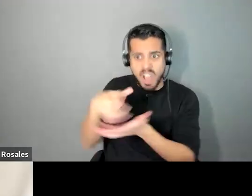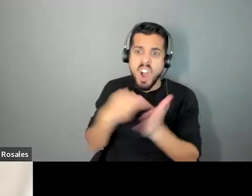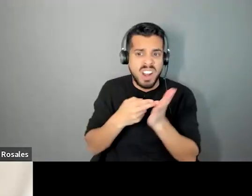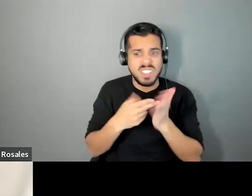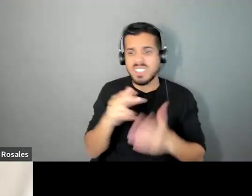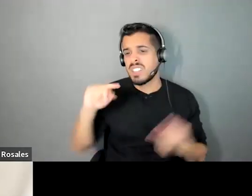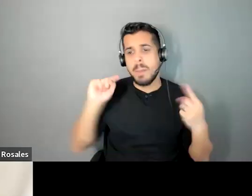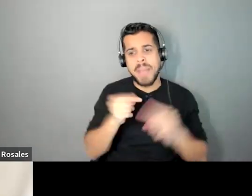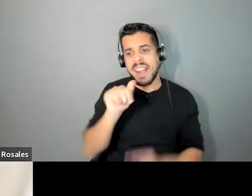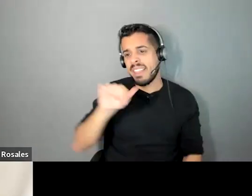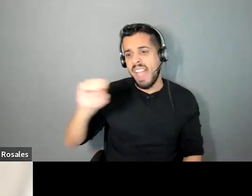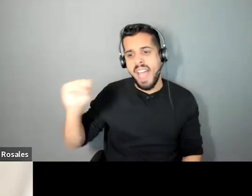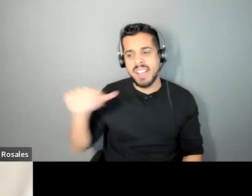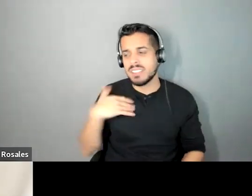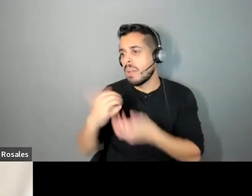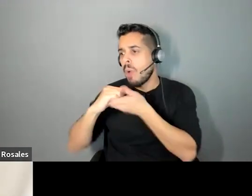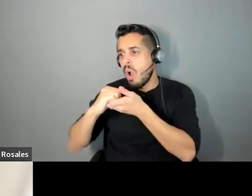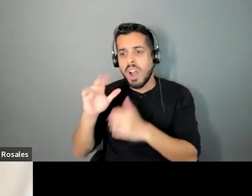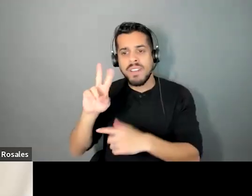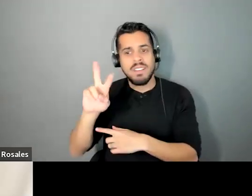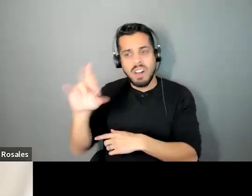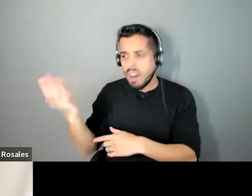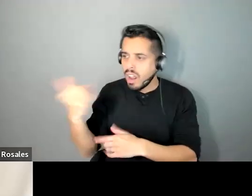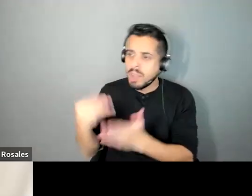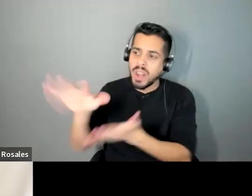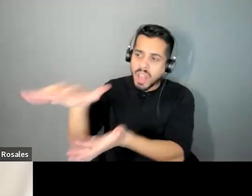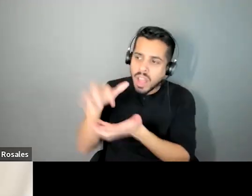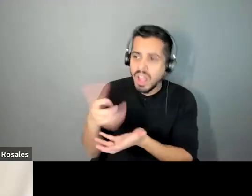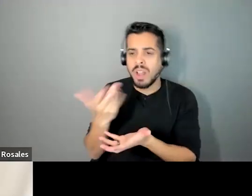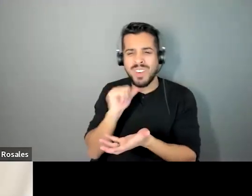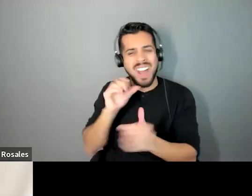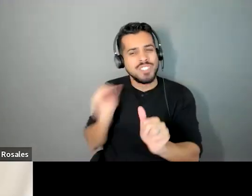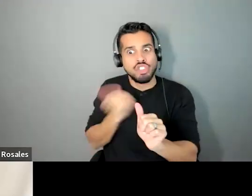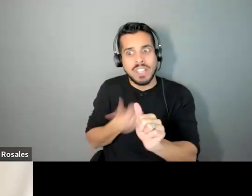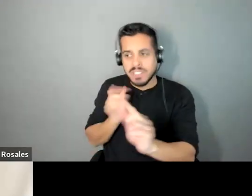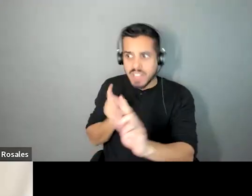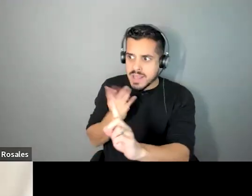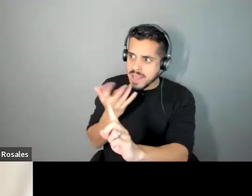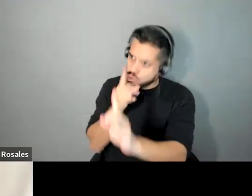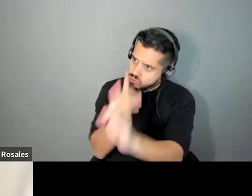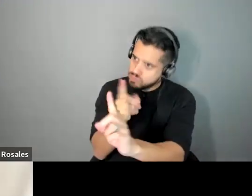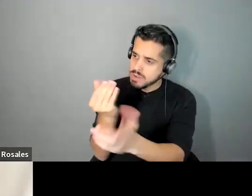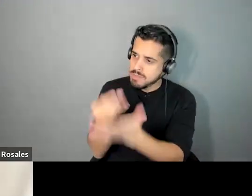try to partner and get money out of the voc rehab. And so we're not-- we're not chasing that. Um... and so, uh...